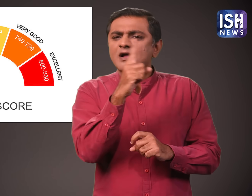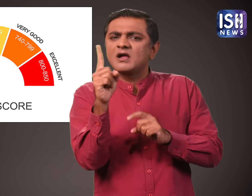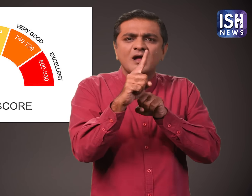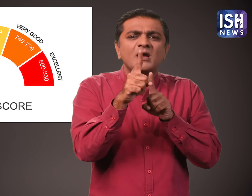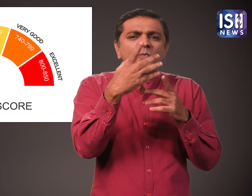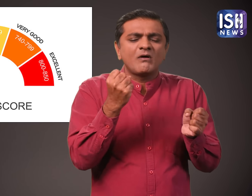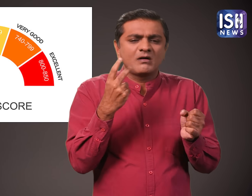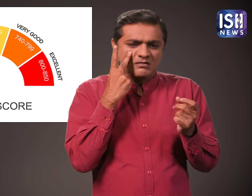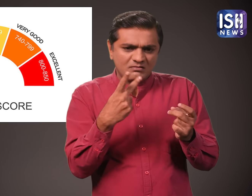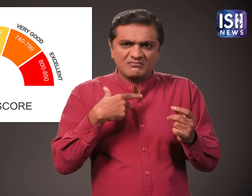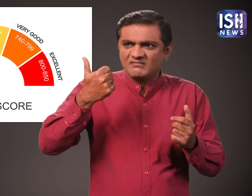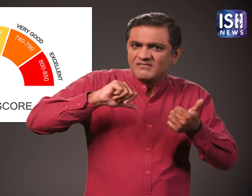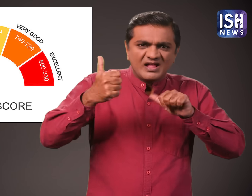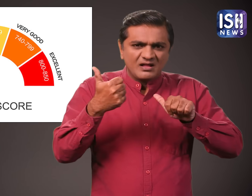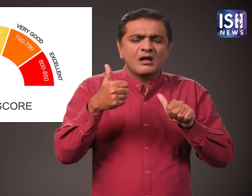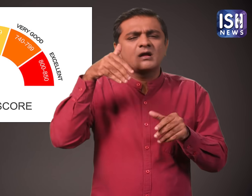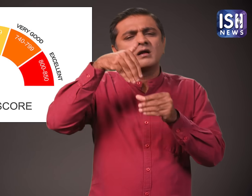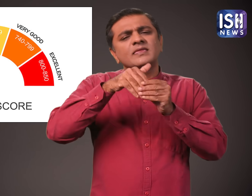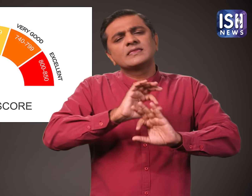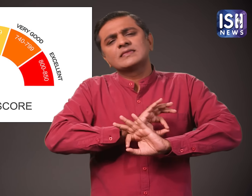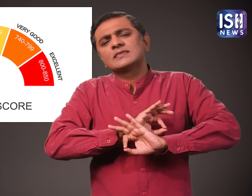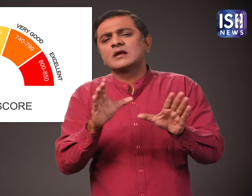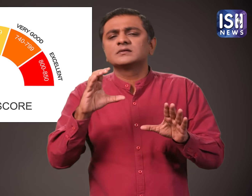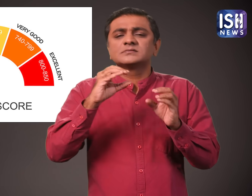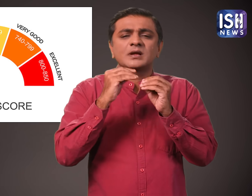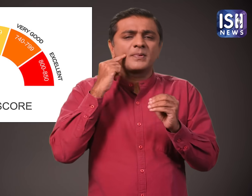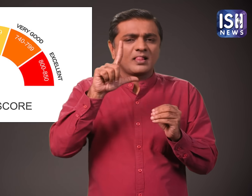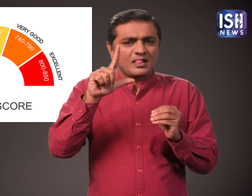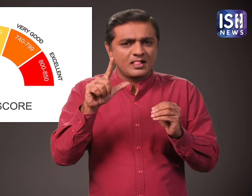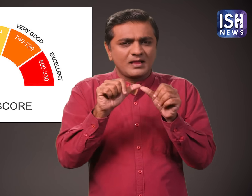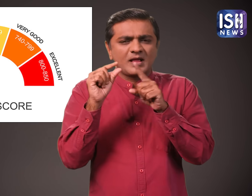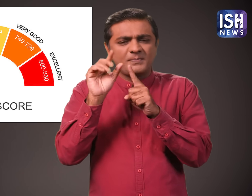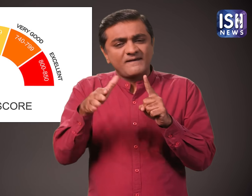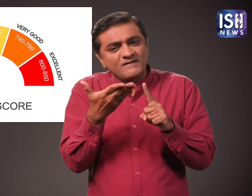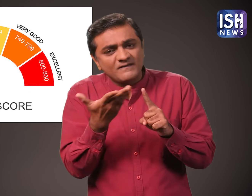You can check you credit score online on CIBIL app,